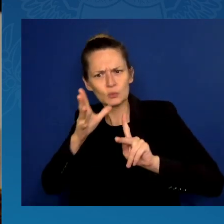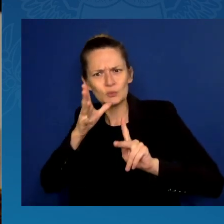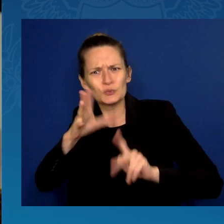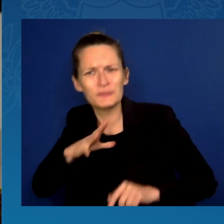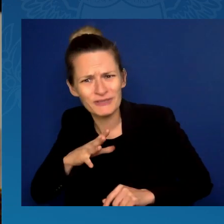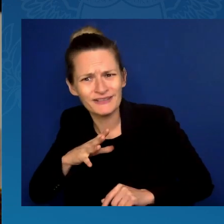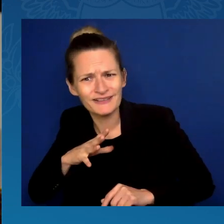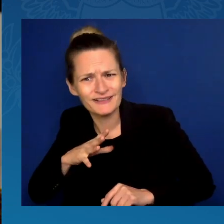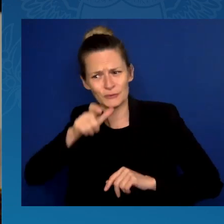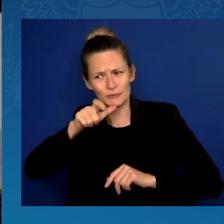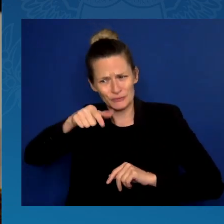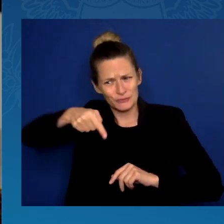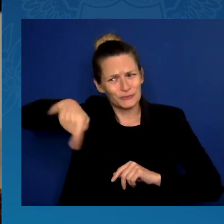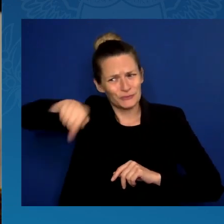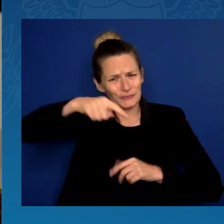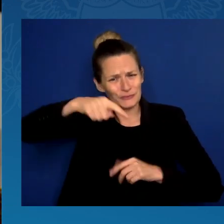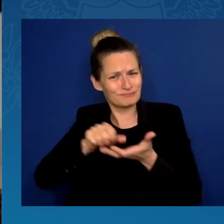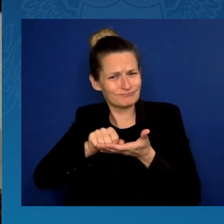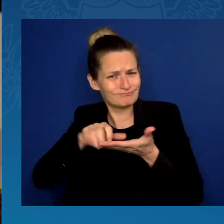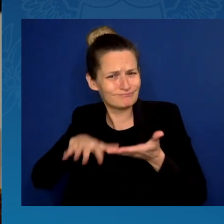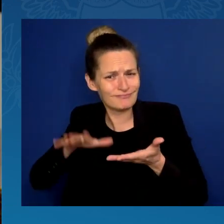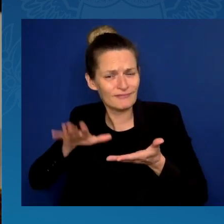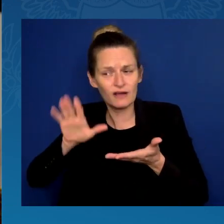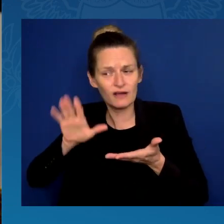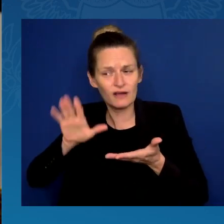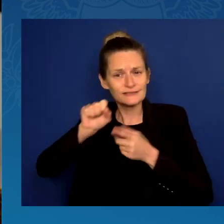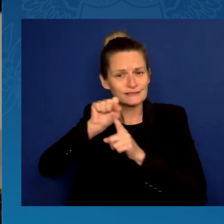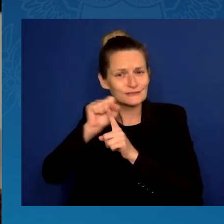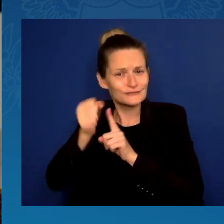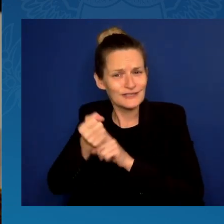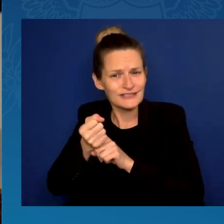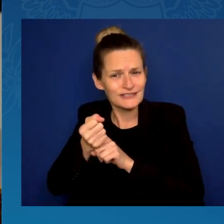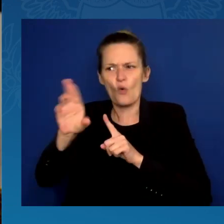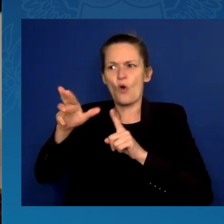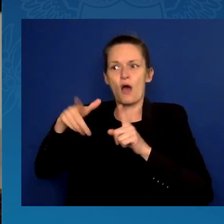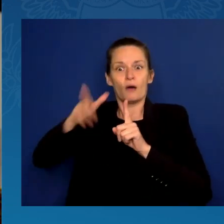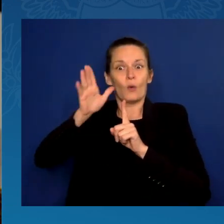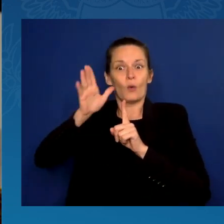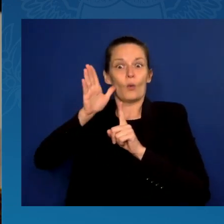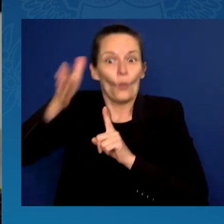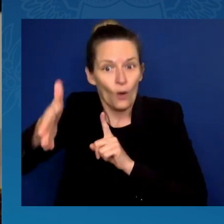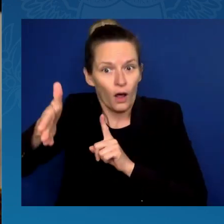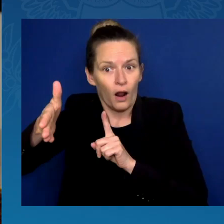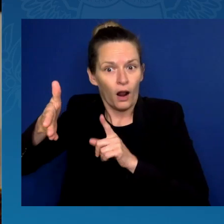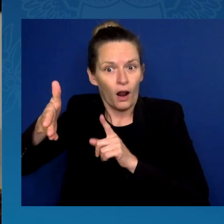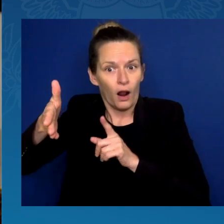will or have allowed no exception for abortion care